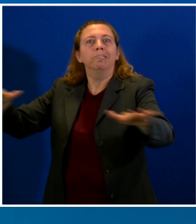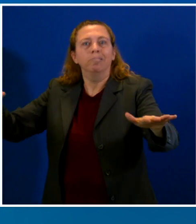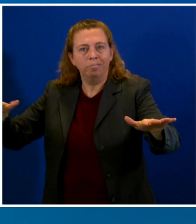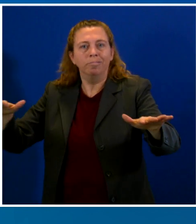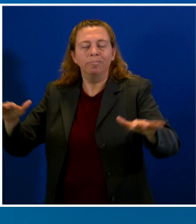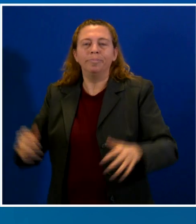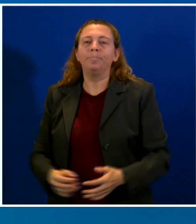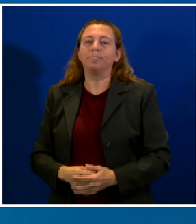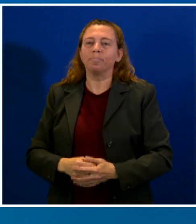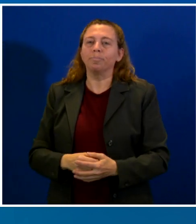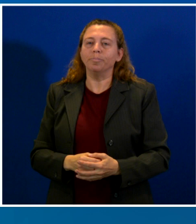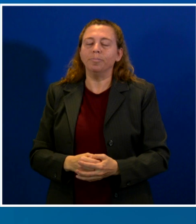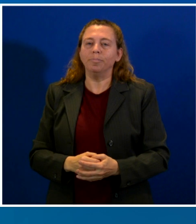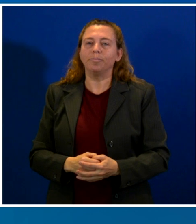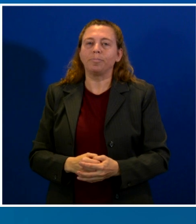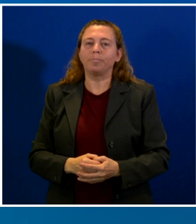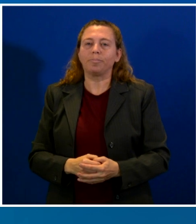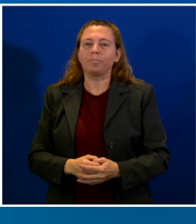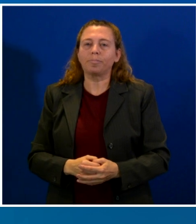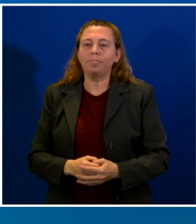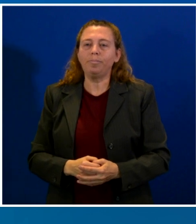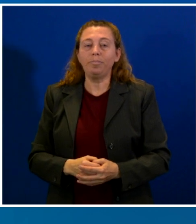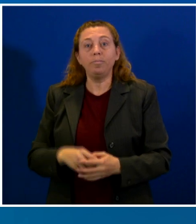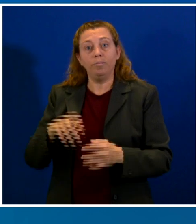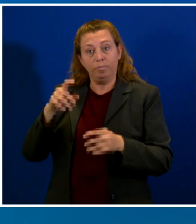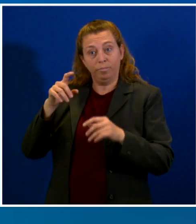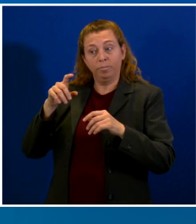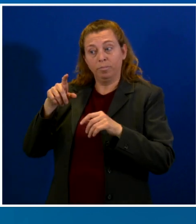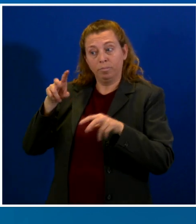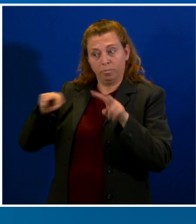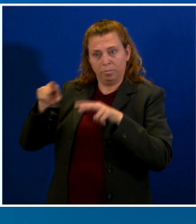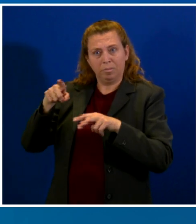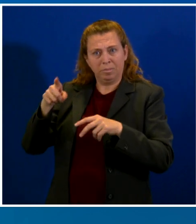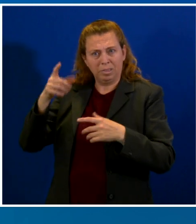It's important to identify people with COVID-19 as quickly as possible.